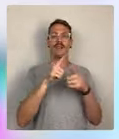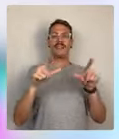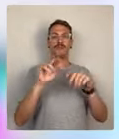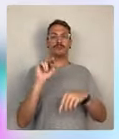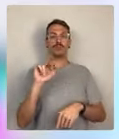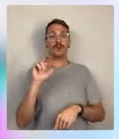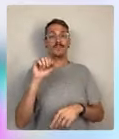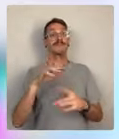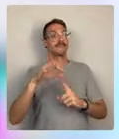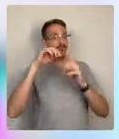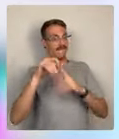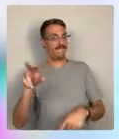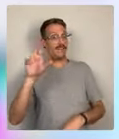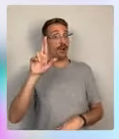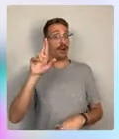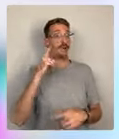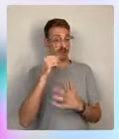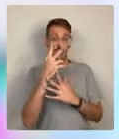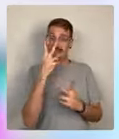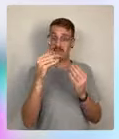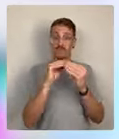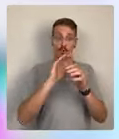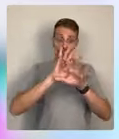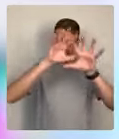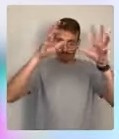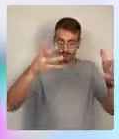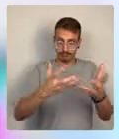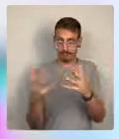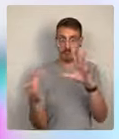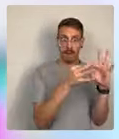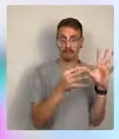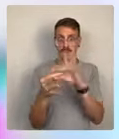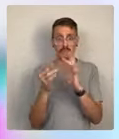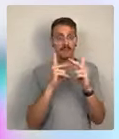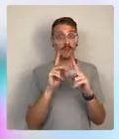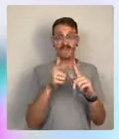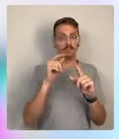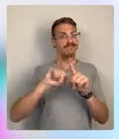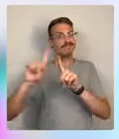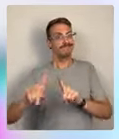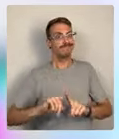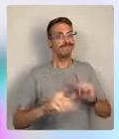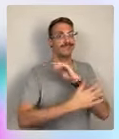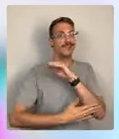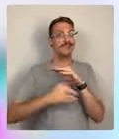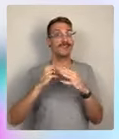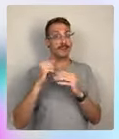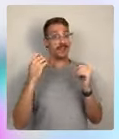and so understanding the language nuances, specifically in the VR space, because I think you're gonna see more global play happening